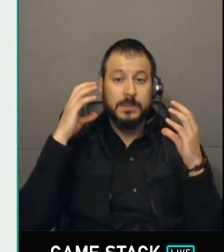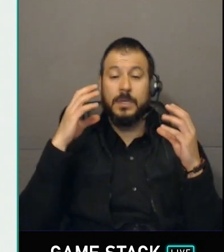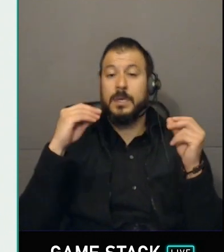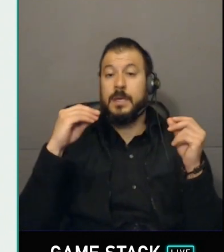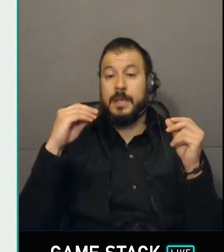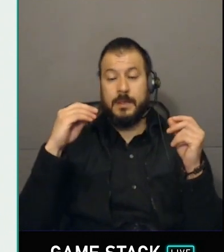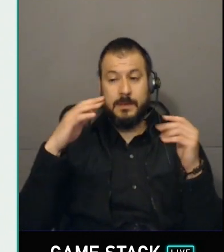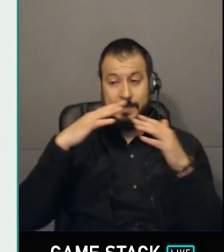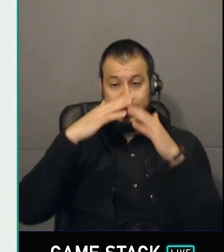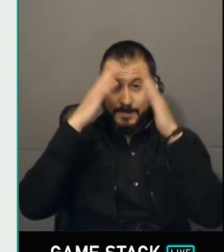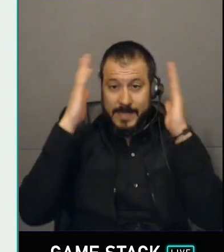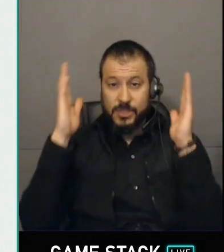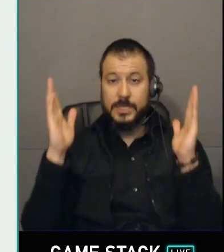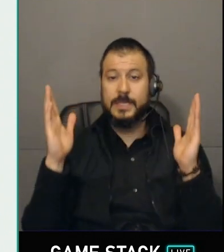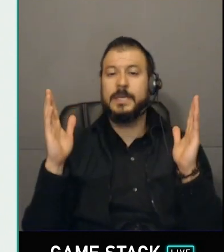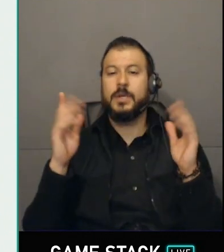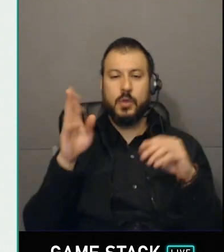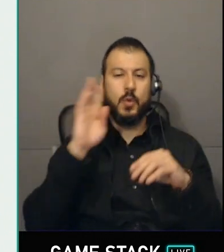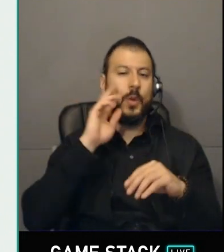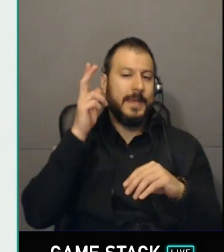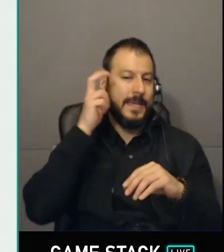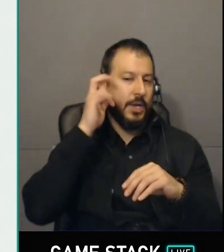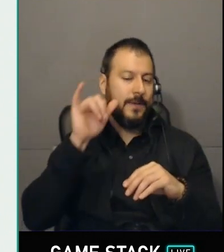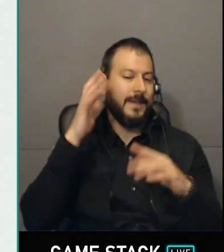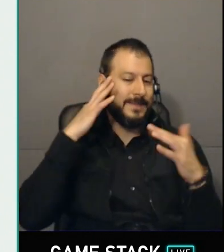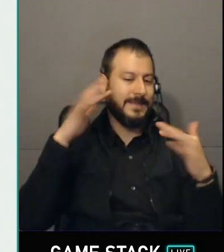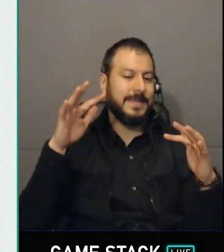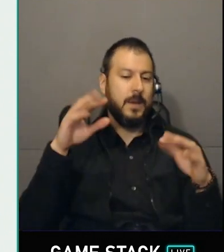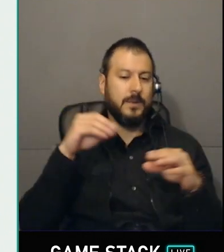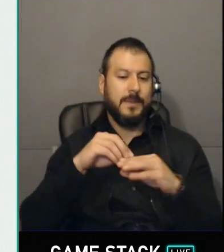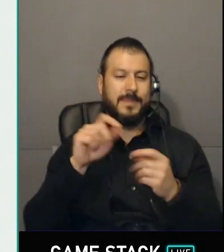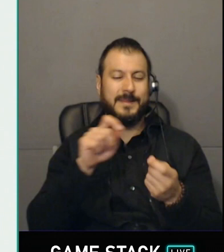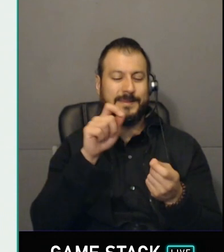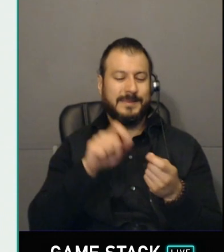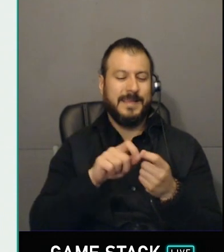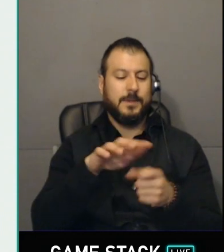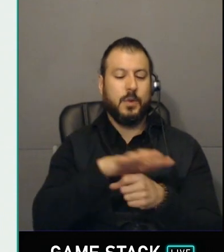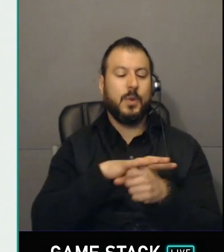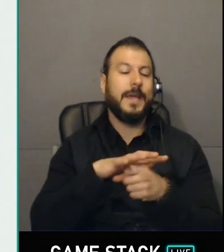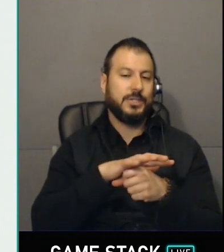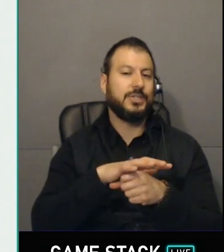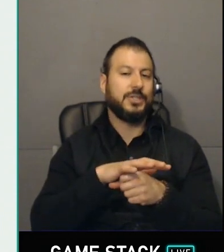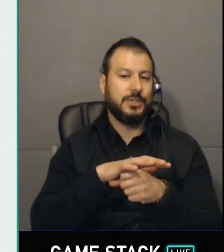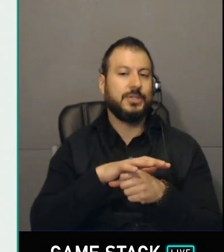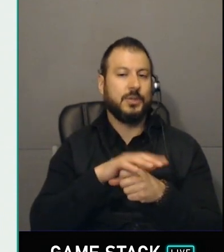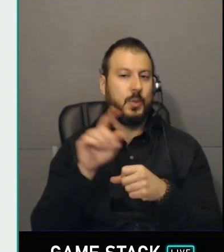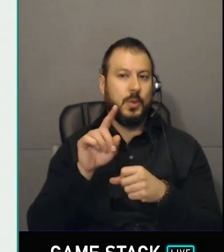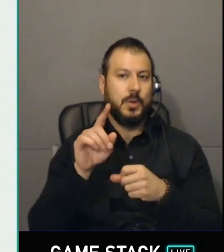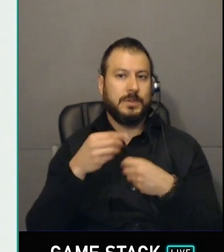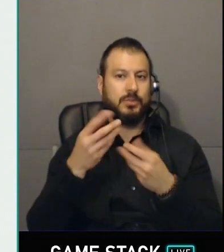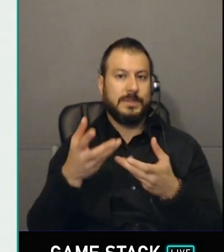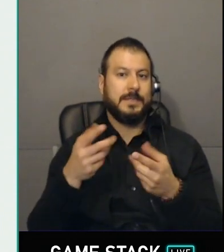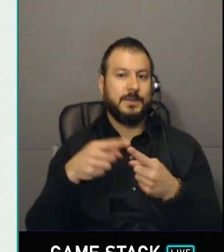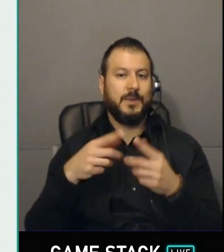you will hear that sound in the exact location that it was presented to the engine.